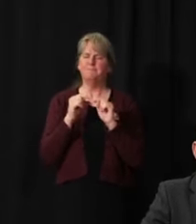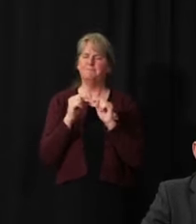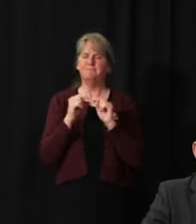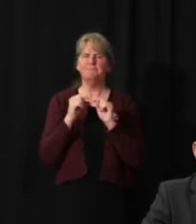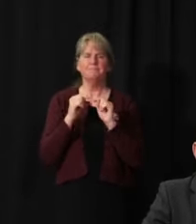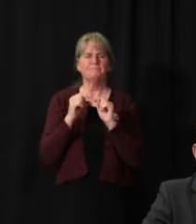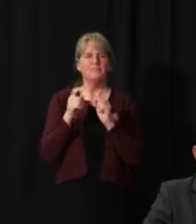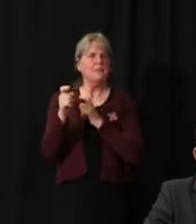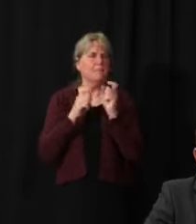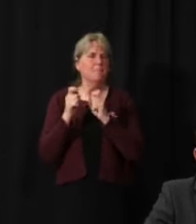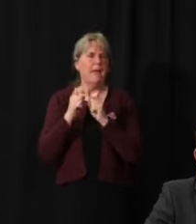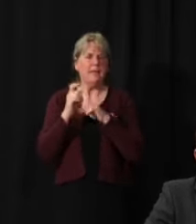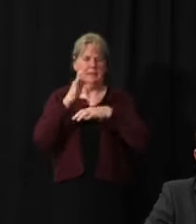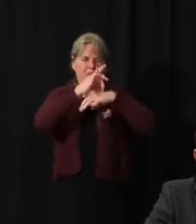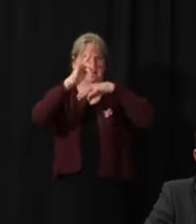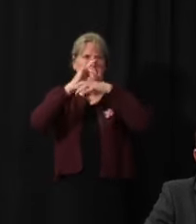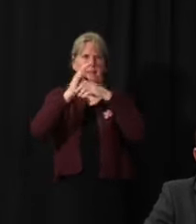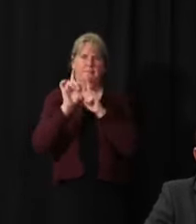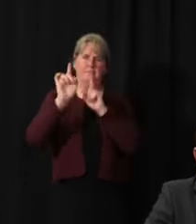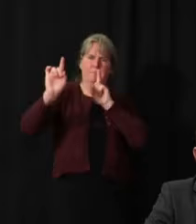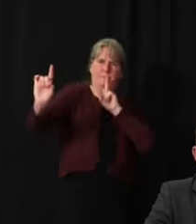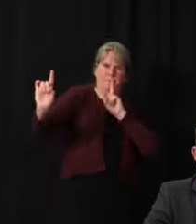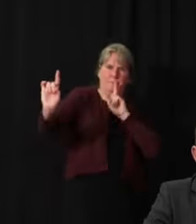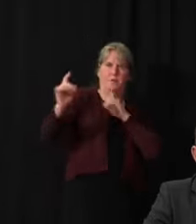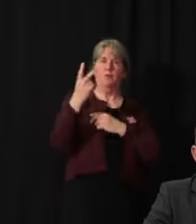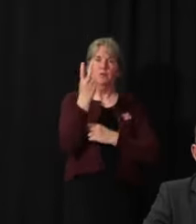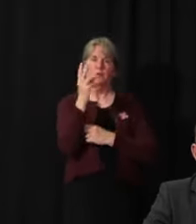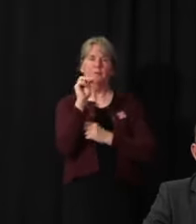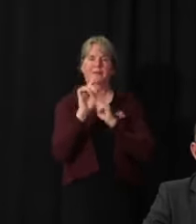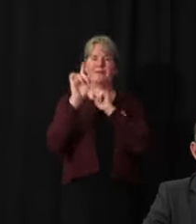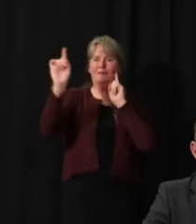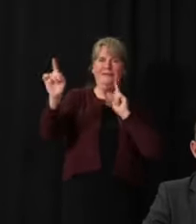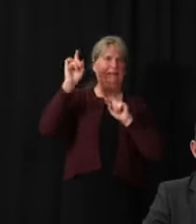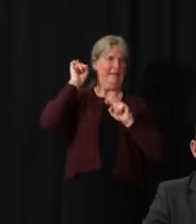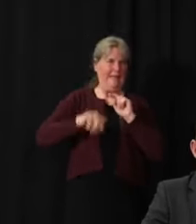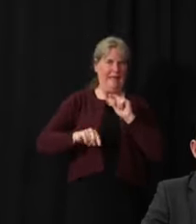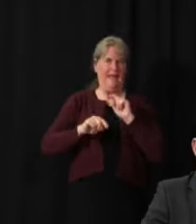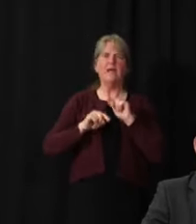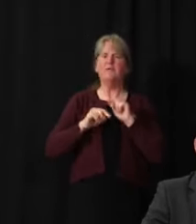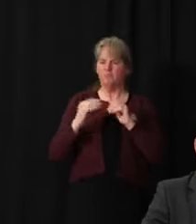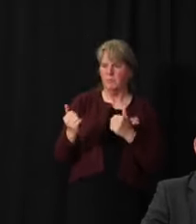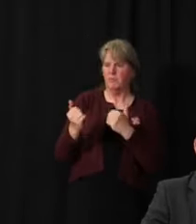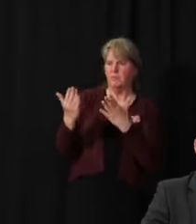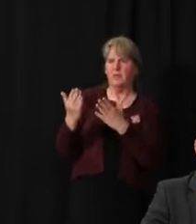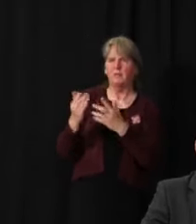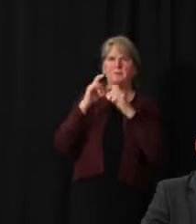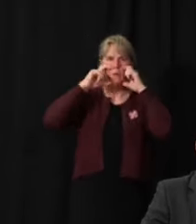So when that space is-- that spacing of two metres is not